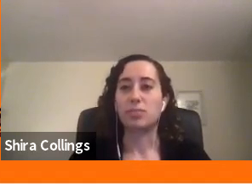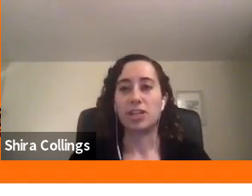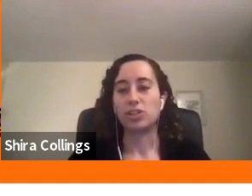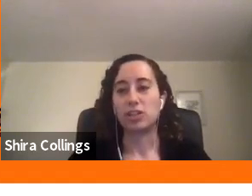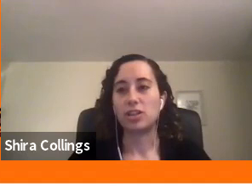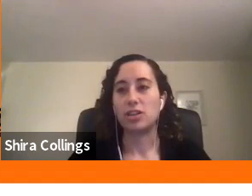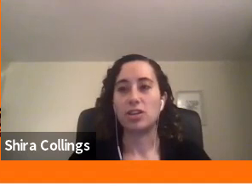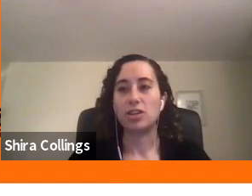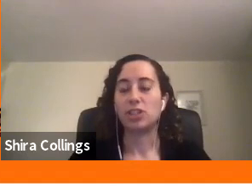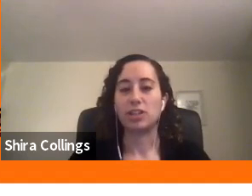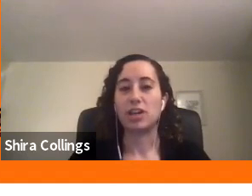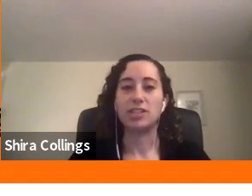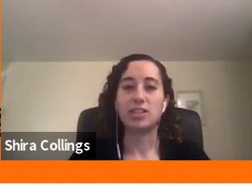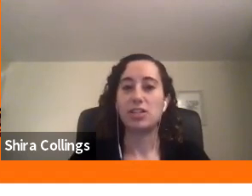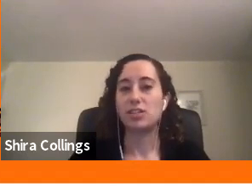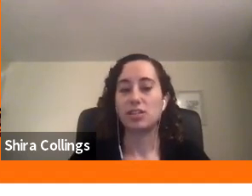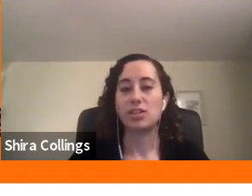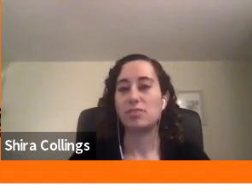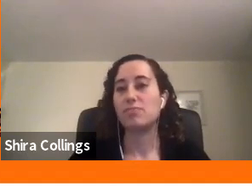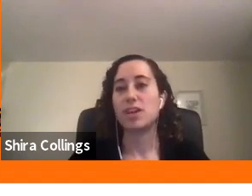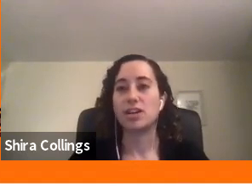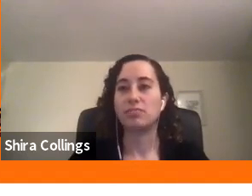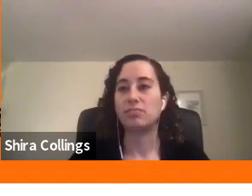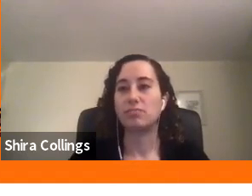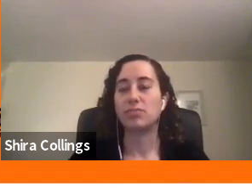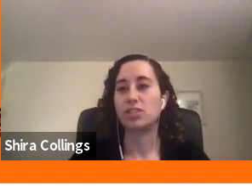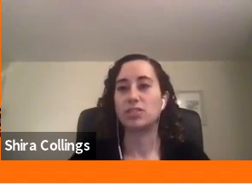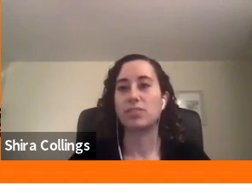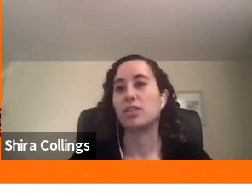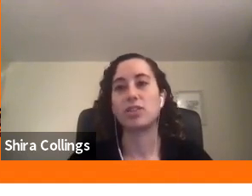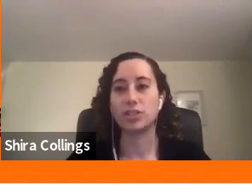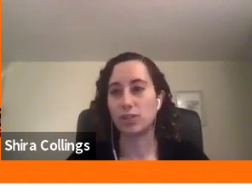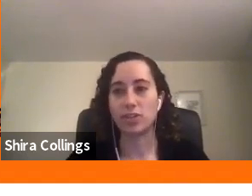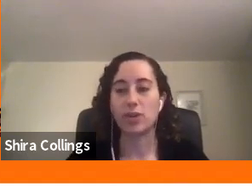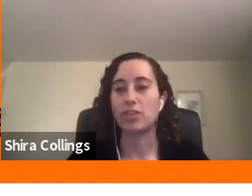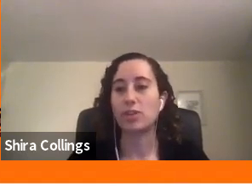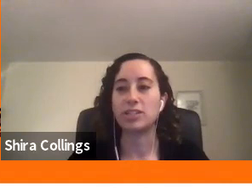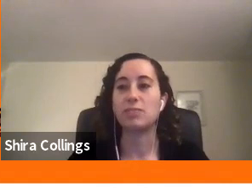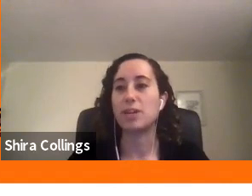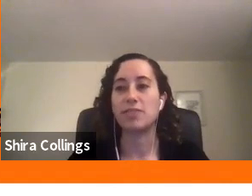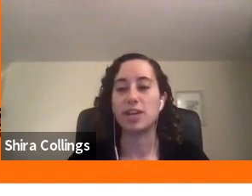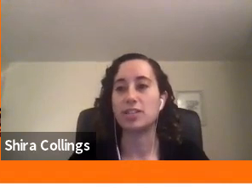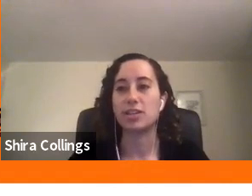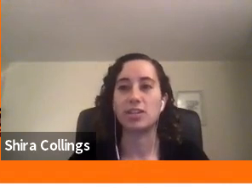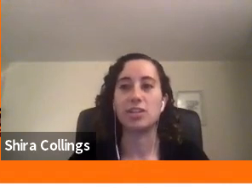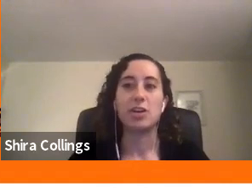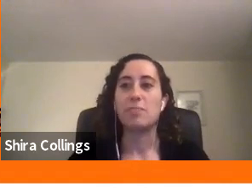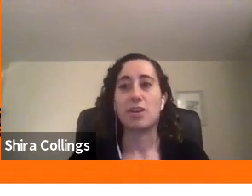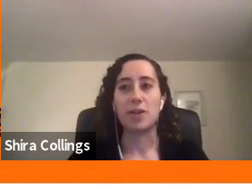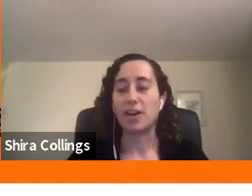disparities, workplace and school bullying, as well, discrimination, and adoption and custody.